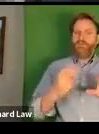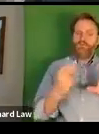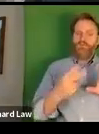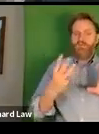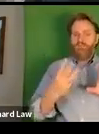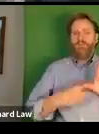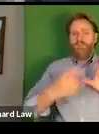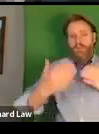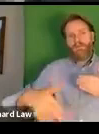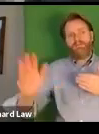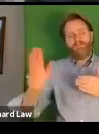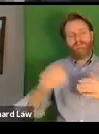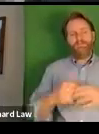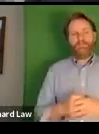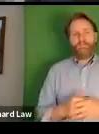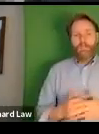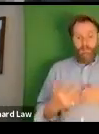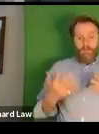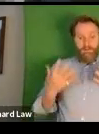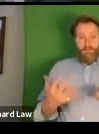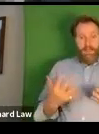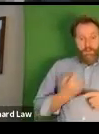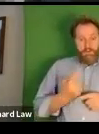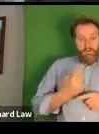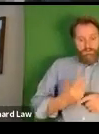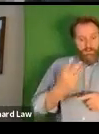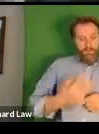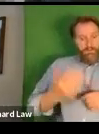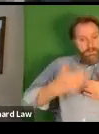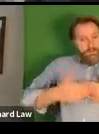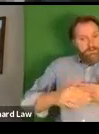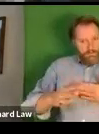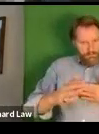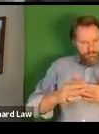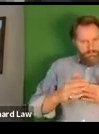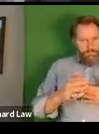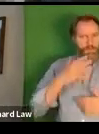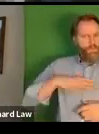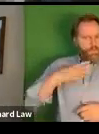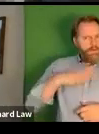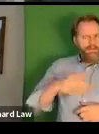next few weeks whether or not we need to advise certain groups of members to